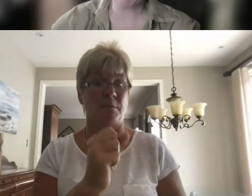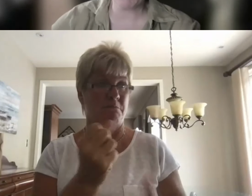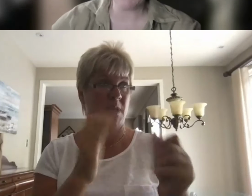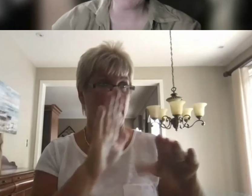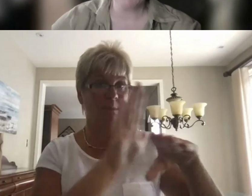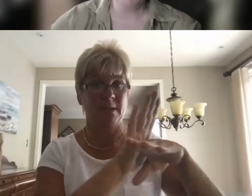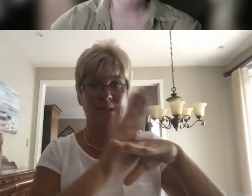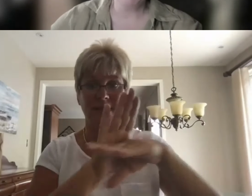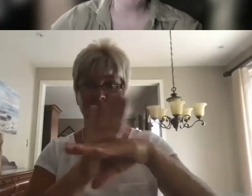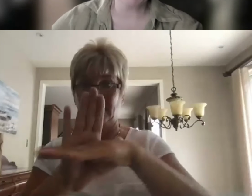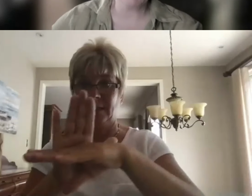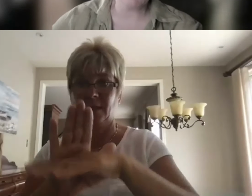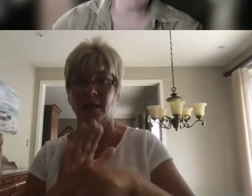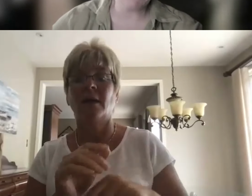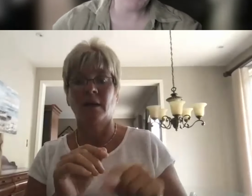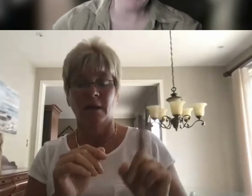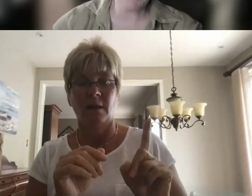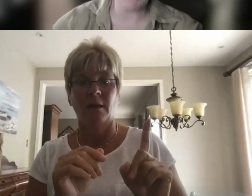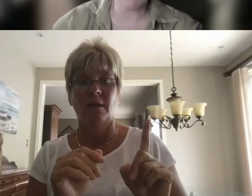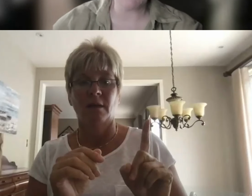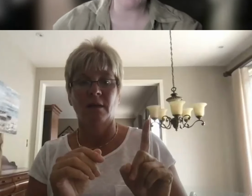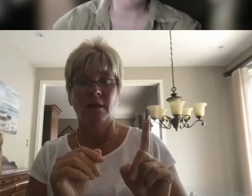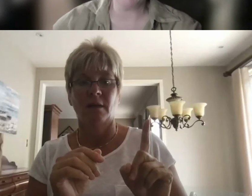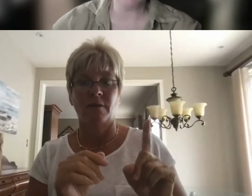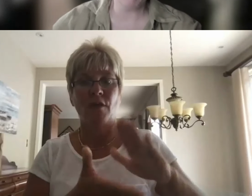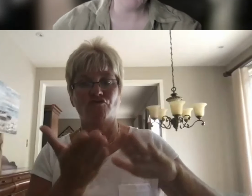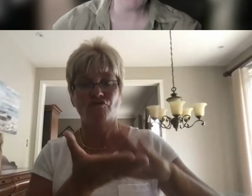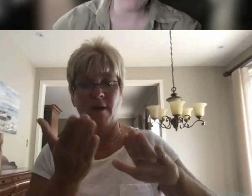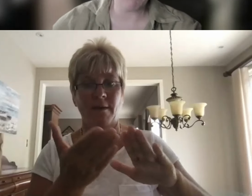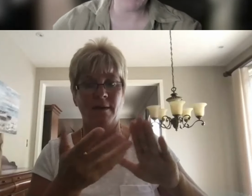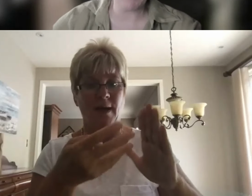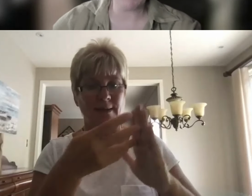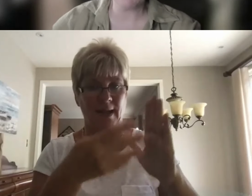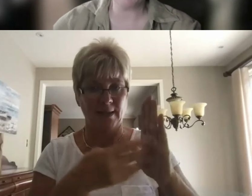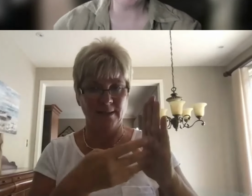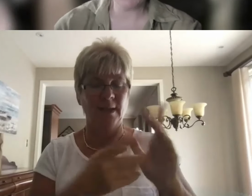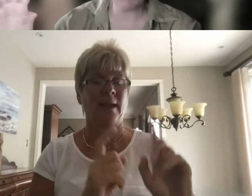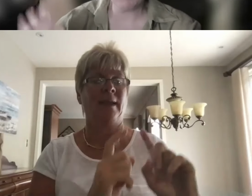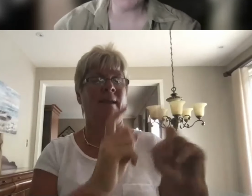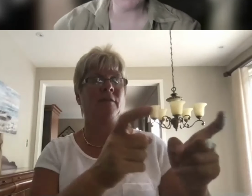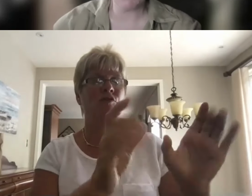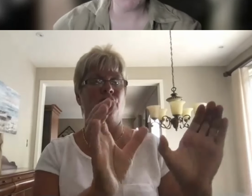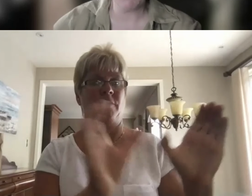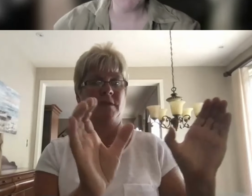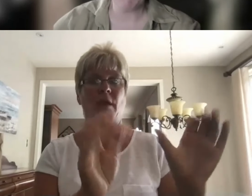a price will run a test, give you a certificate and say, "Okay, you're good to go."